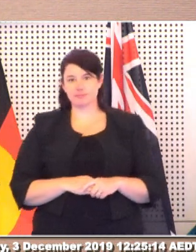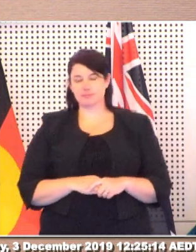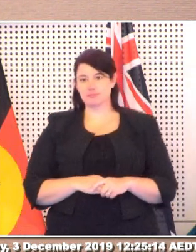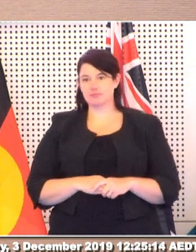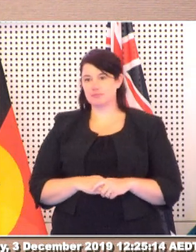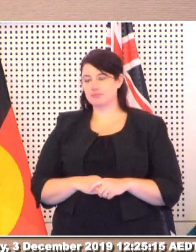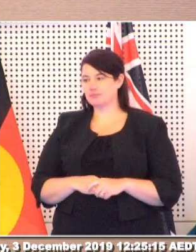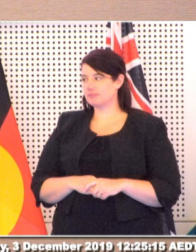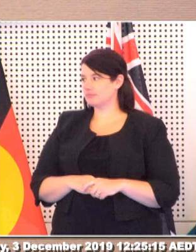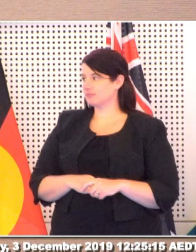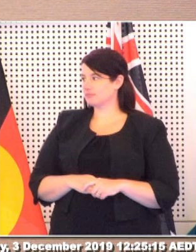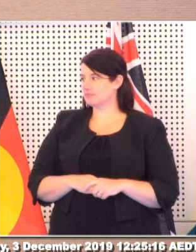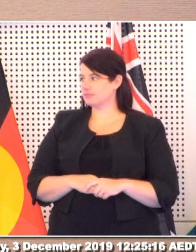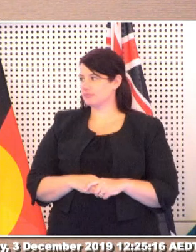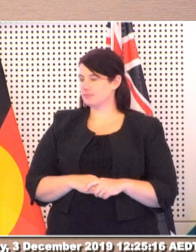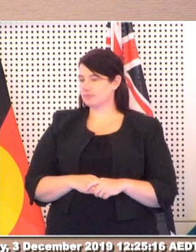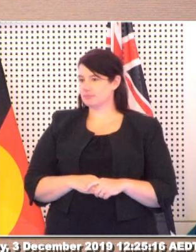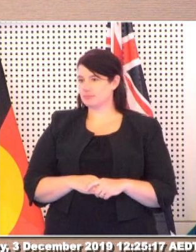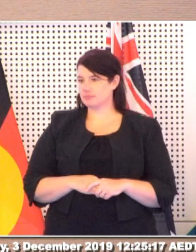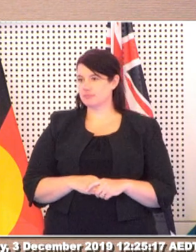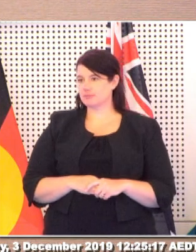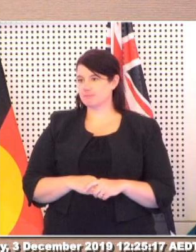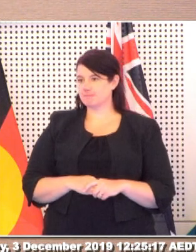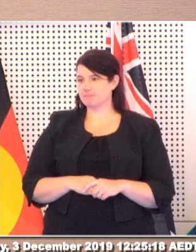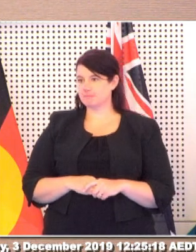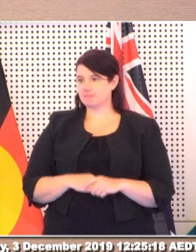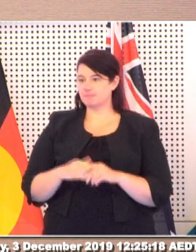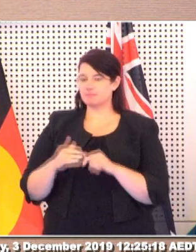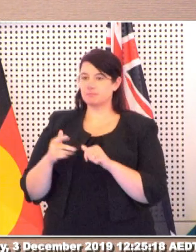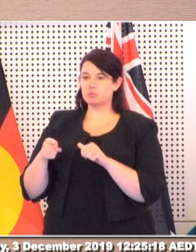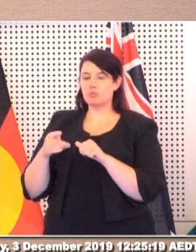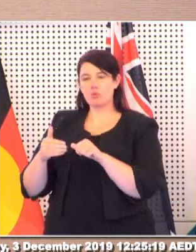I very much hope that the Commission will take particular account of people who are